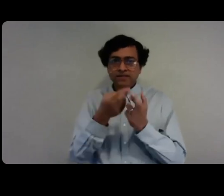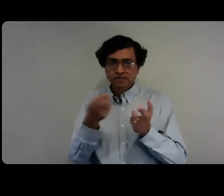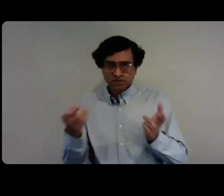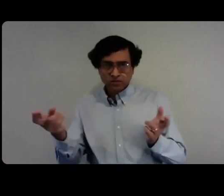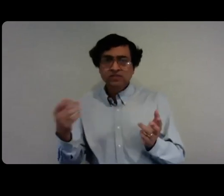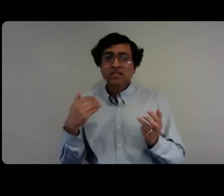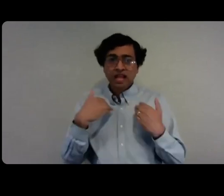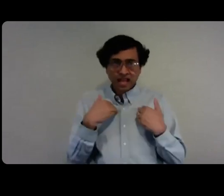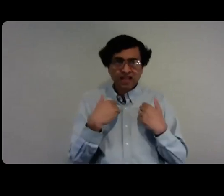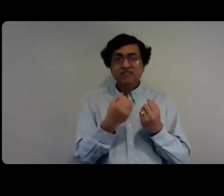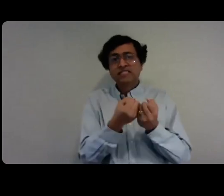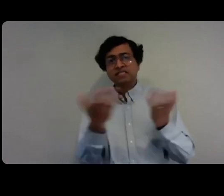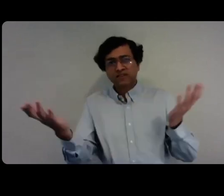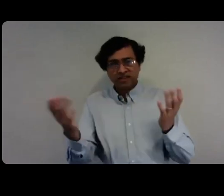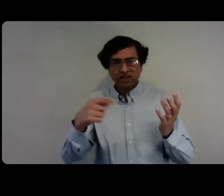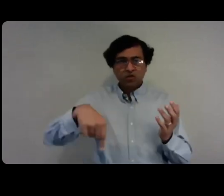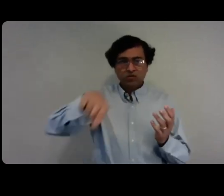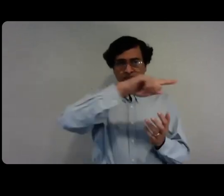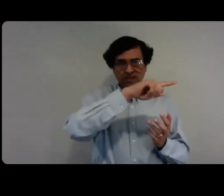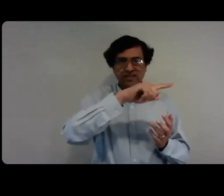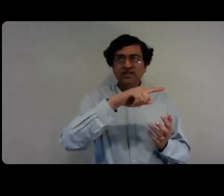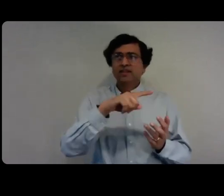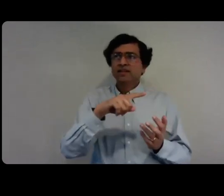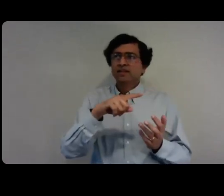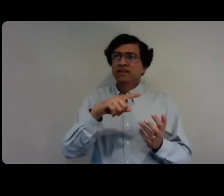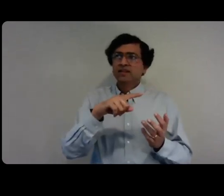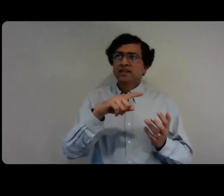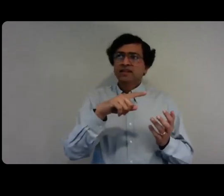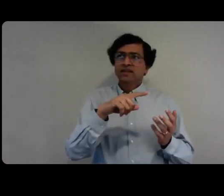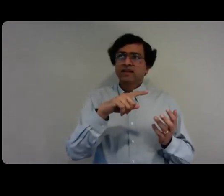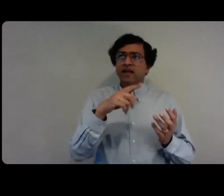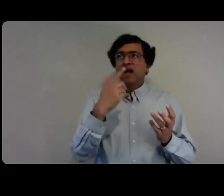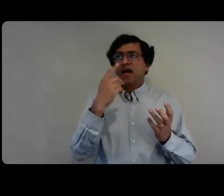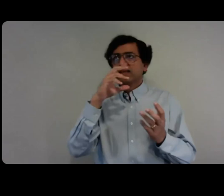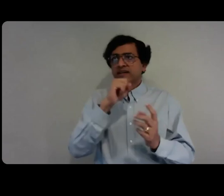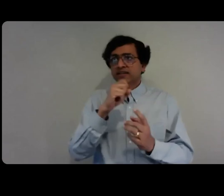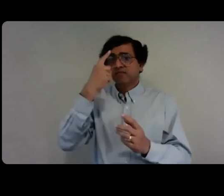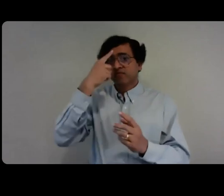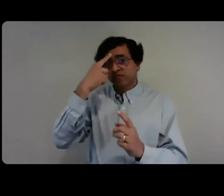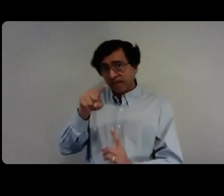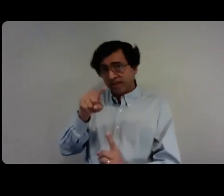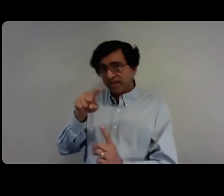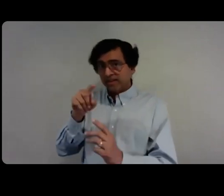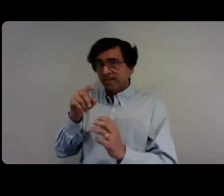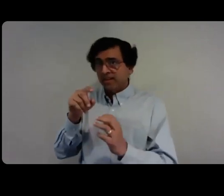the school's perspective in terms of getting the best resources.